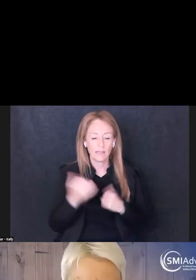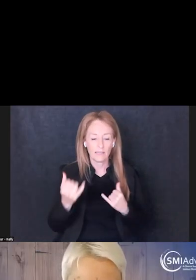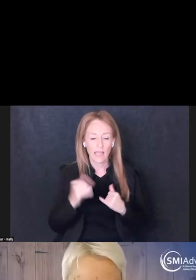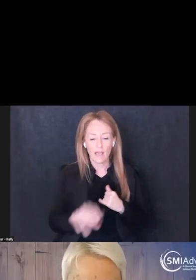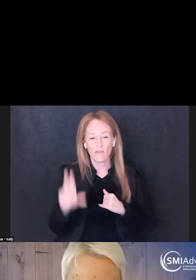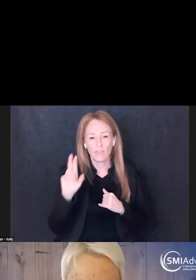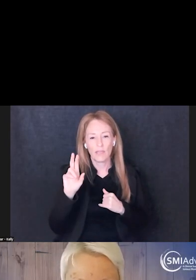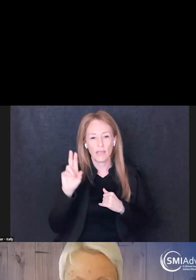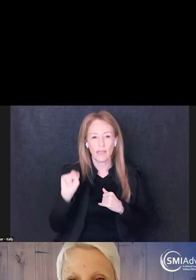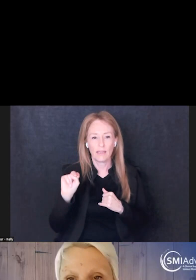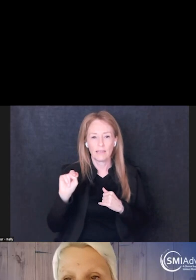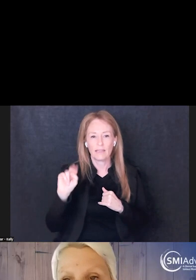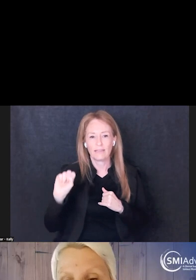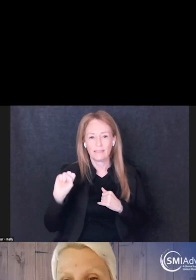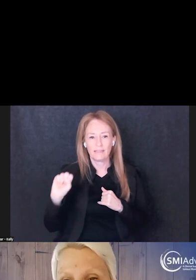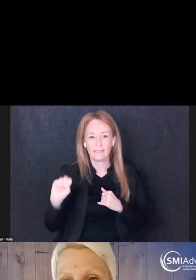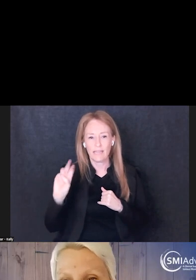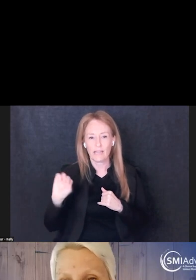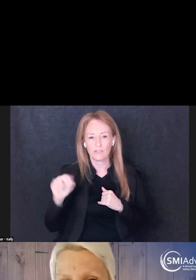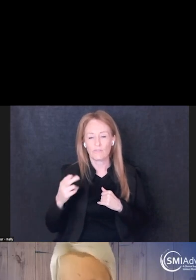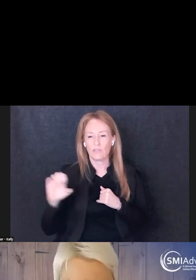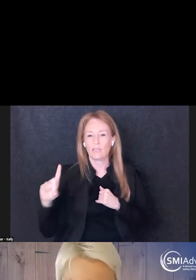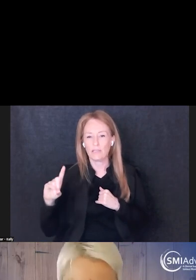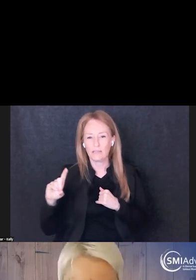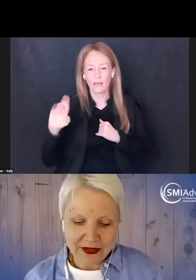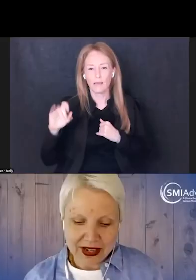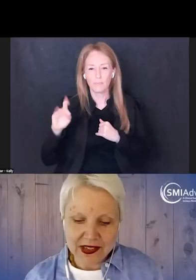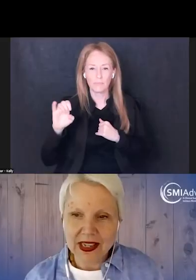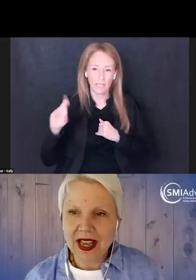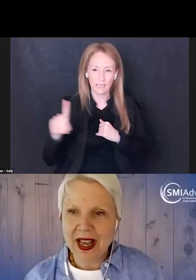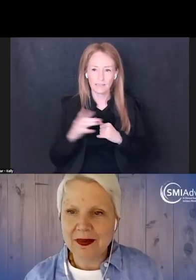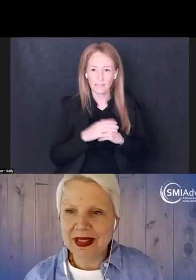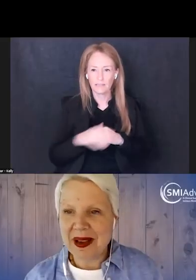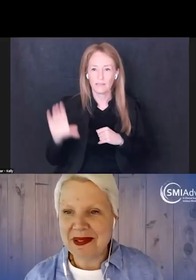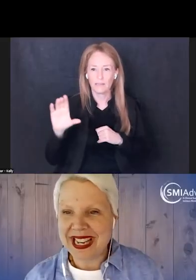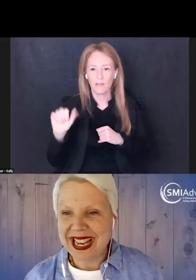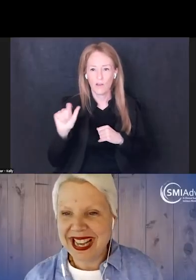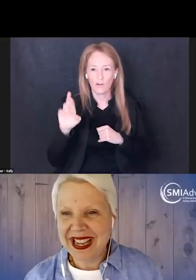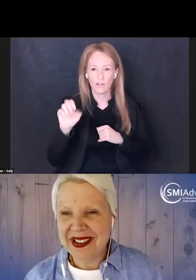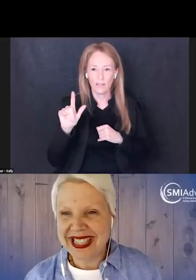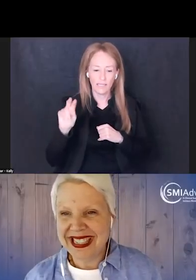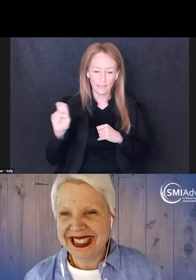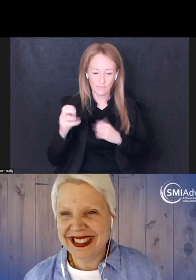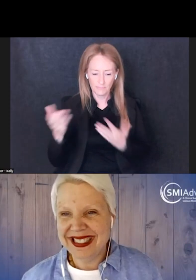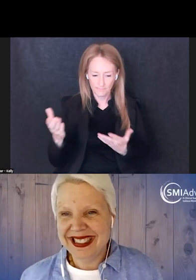ARLENE, WANTED TO CALL HER FORWARD TO GIVE THE UPDATE. : HI.